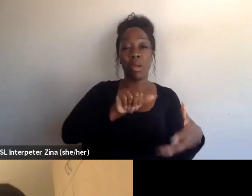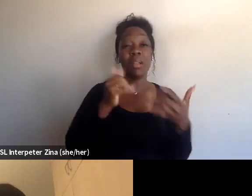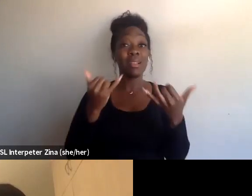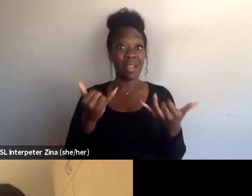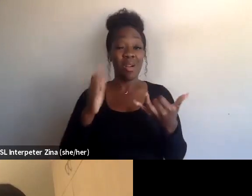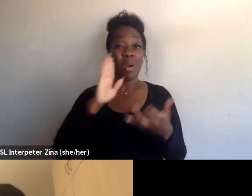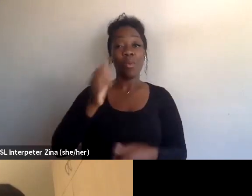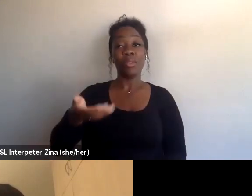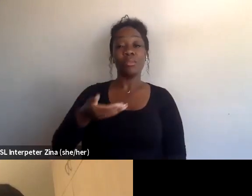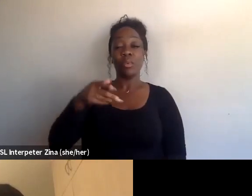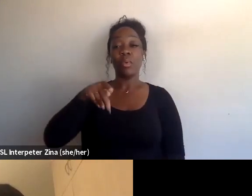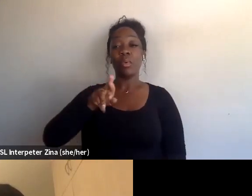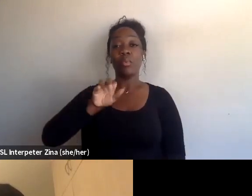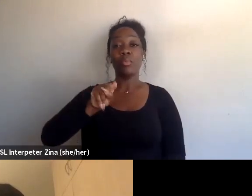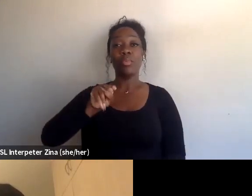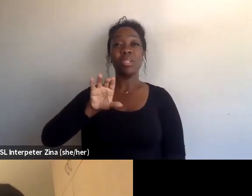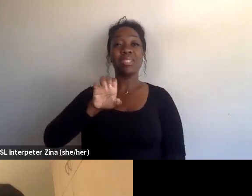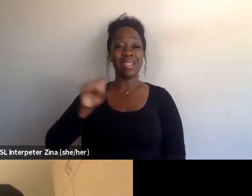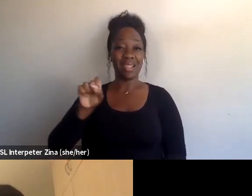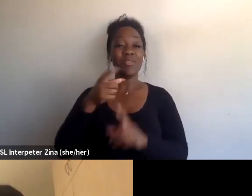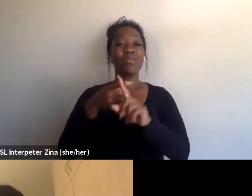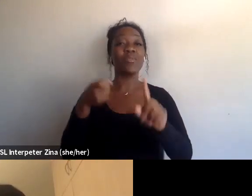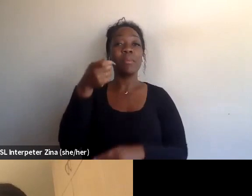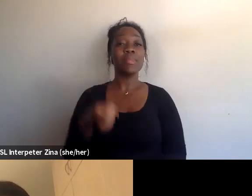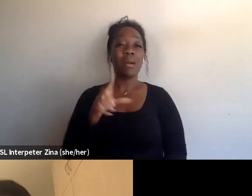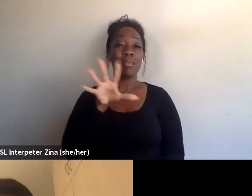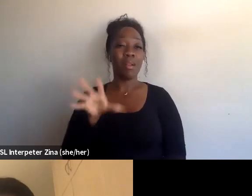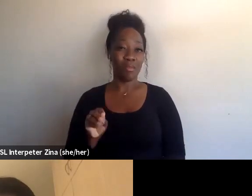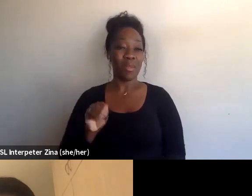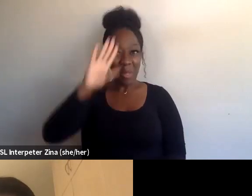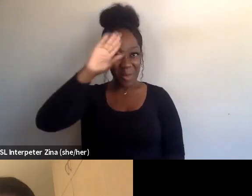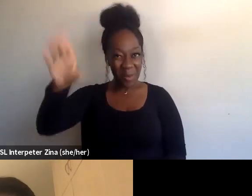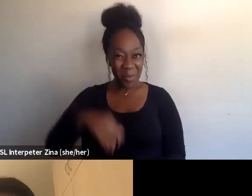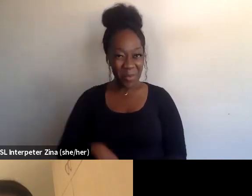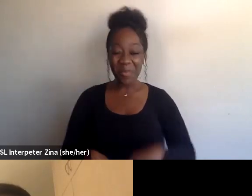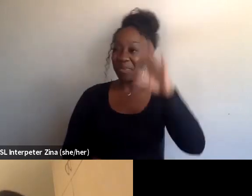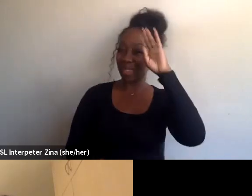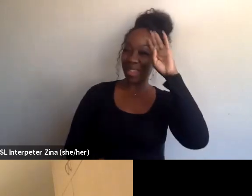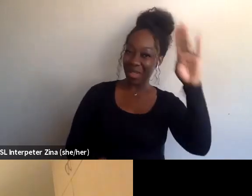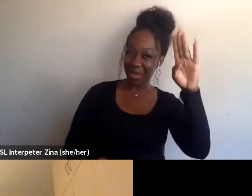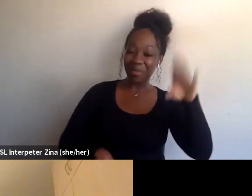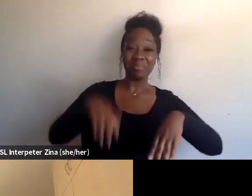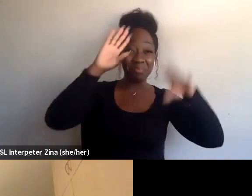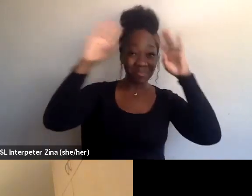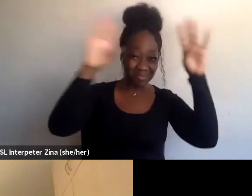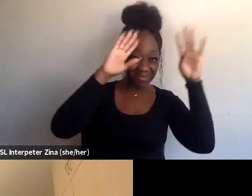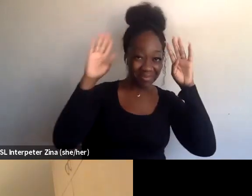So today we're going down South. Hi Princess. Hi Karishma. Hi everyone, who's tuning in.